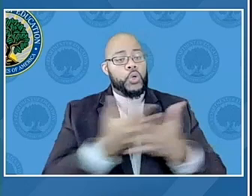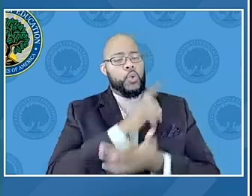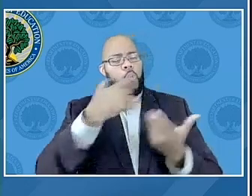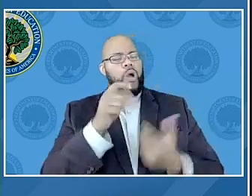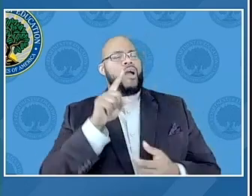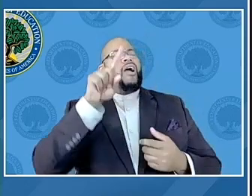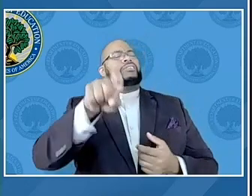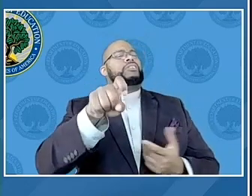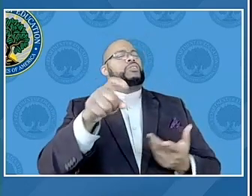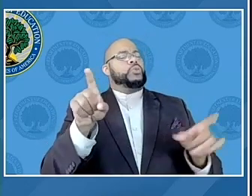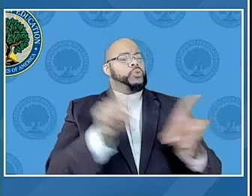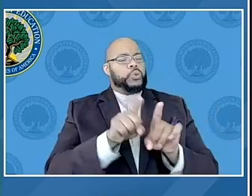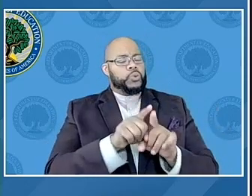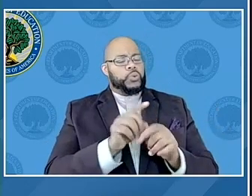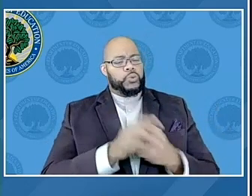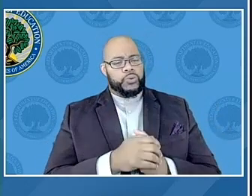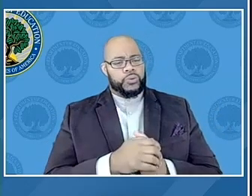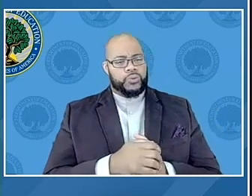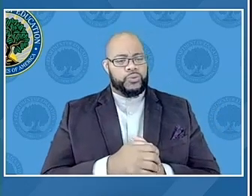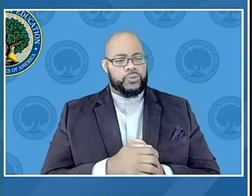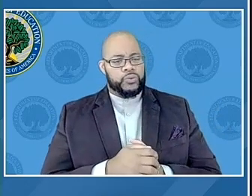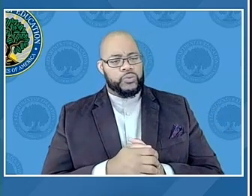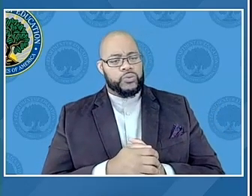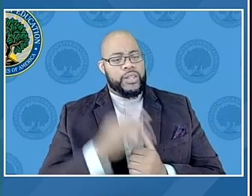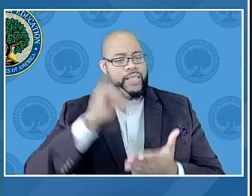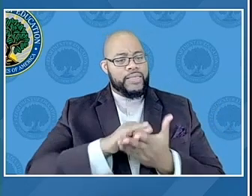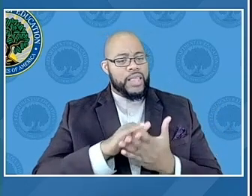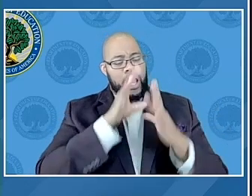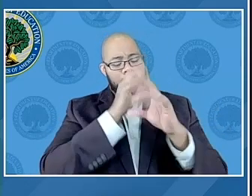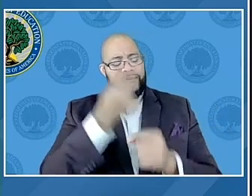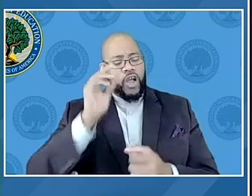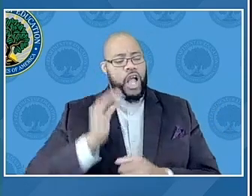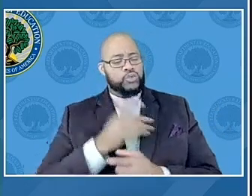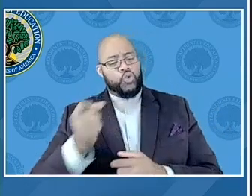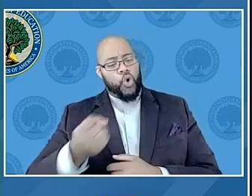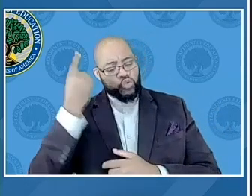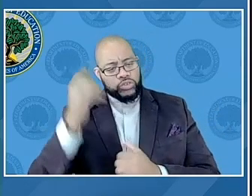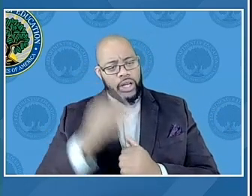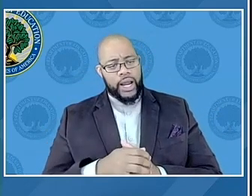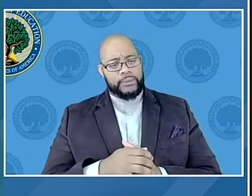debate is I think it would be compelling for us to understand and even visualize